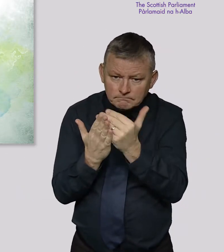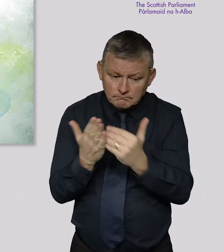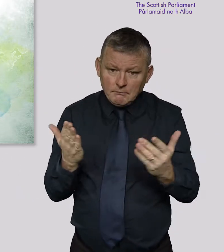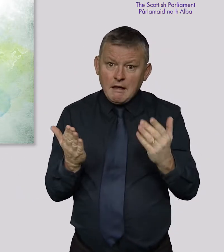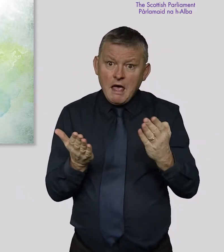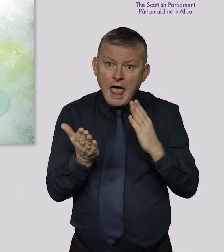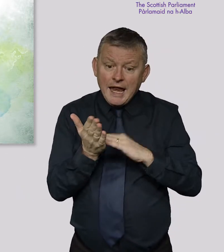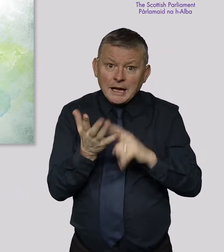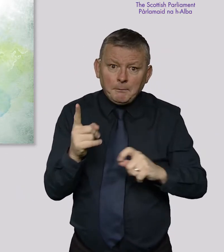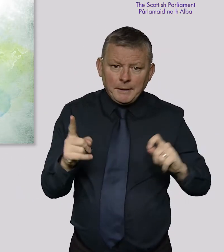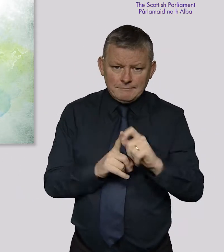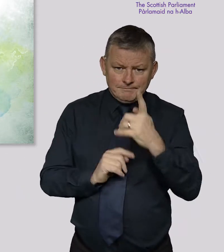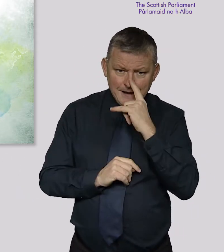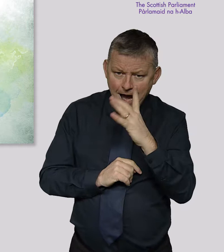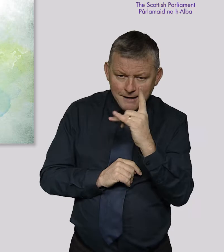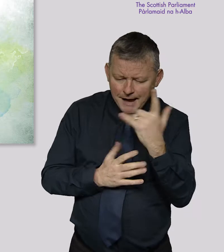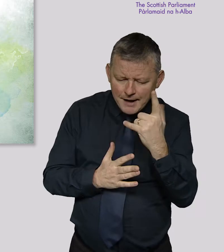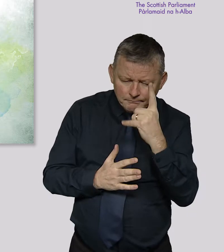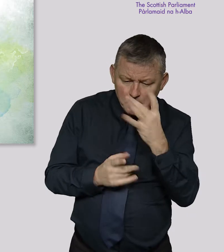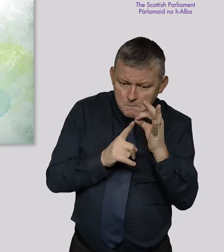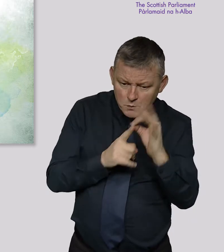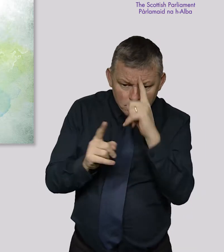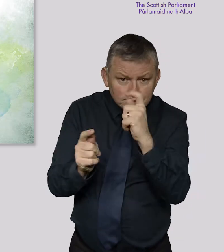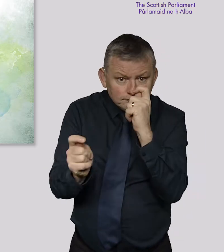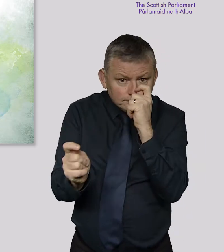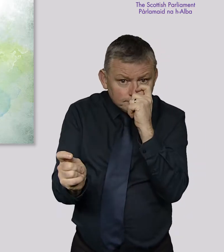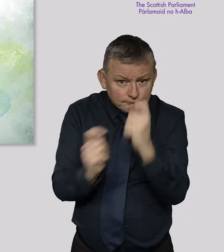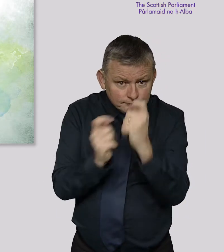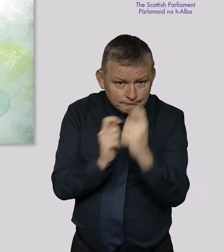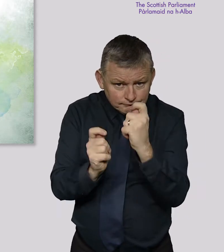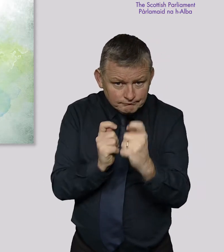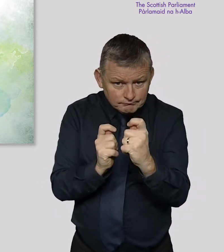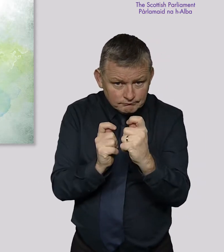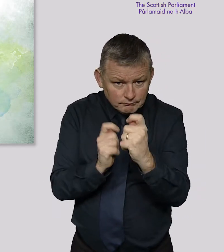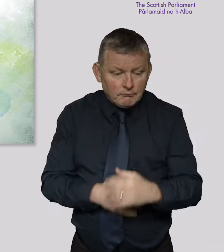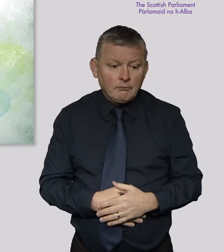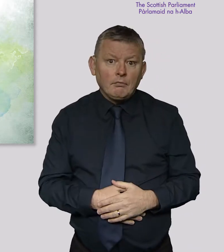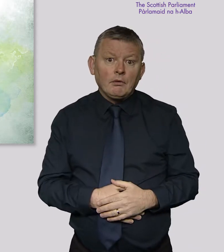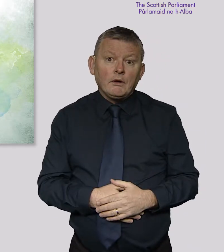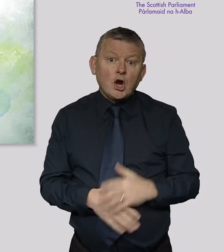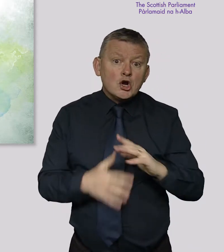when MSPs can put forward alternative proposals.